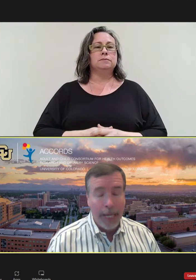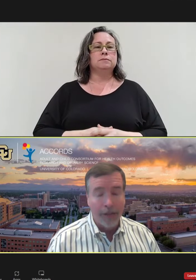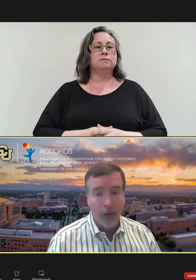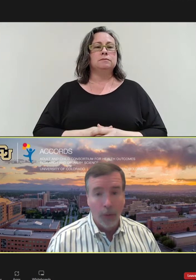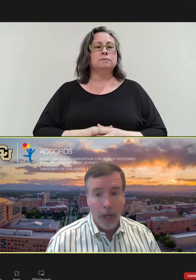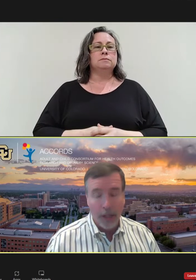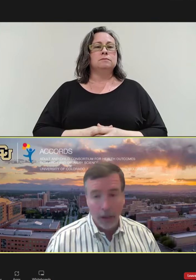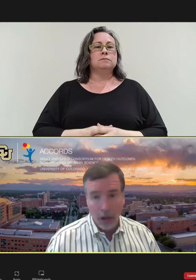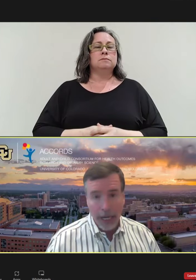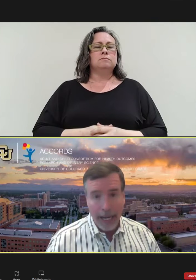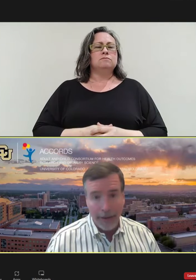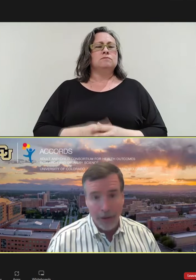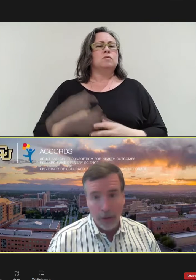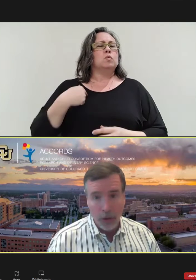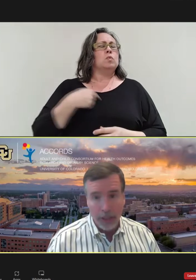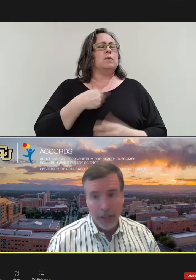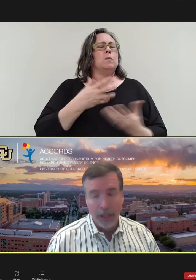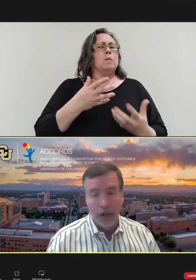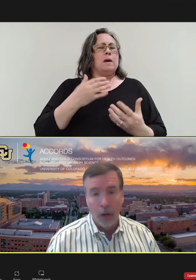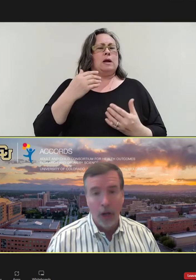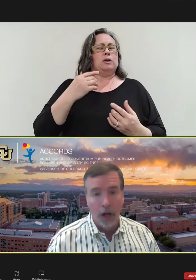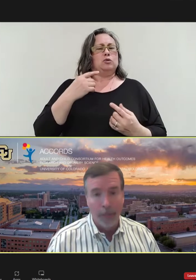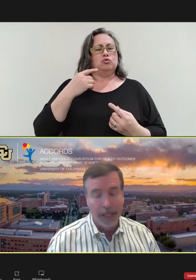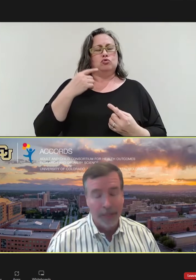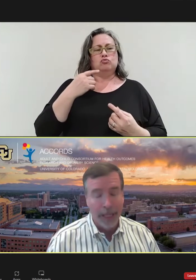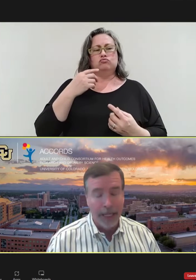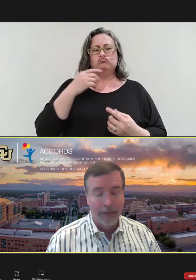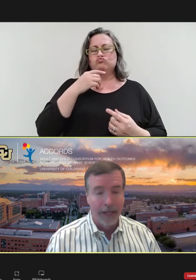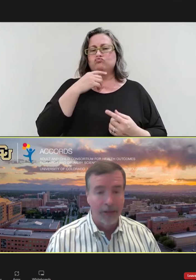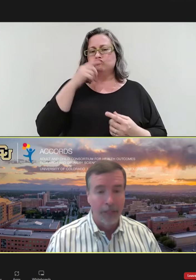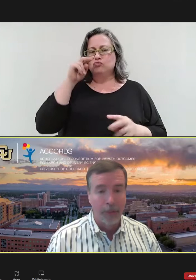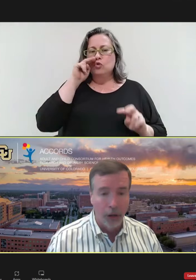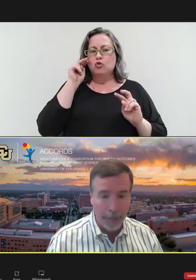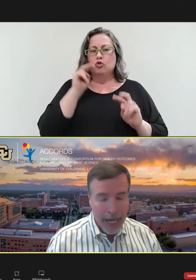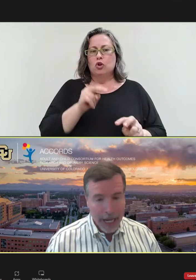And so, we wanted to look at those who considered no longer participating in the VFC program. And